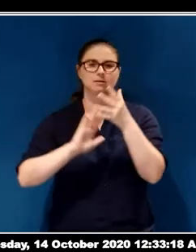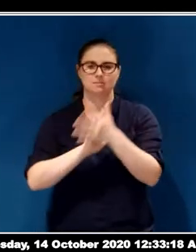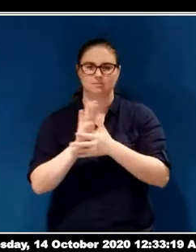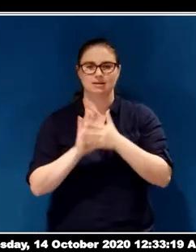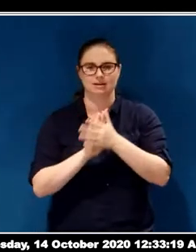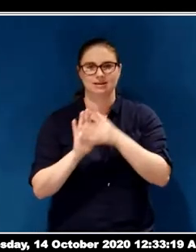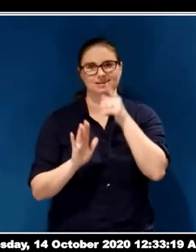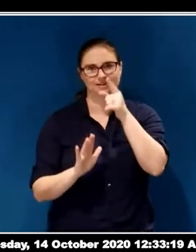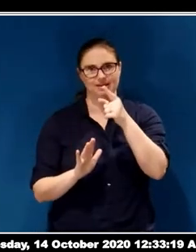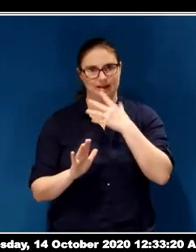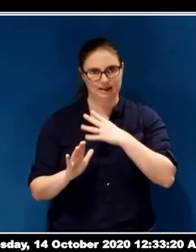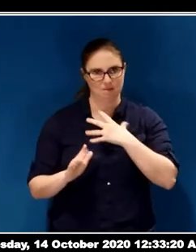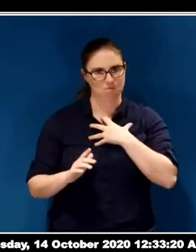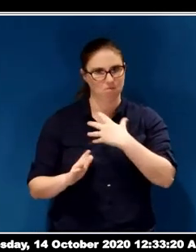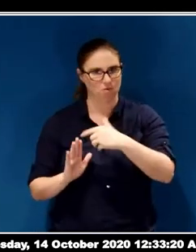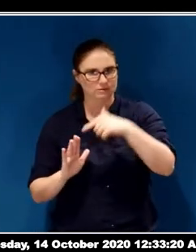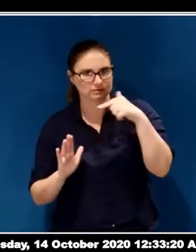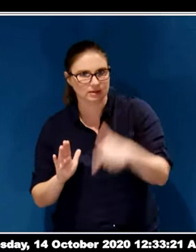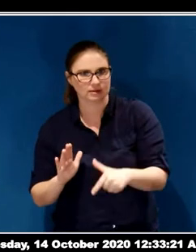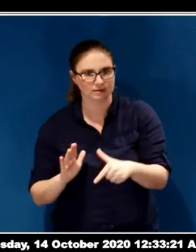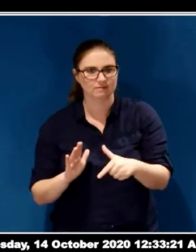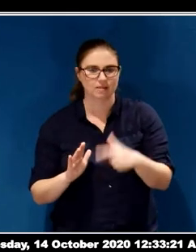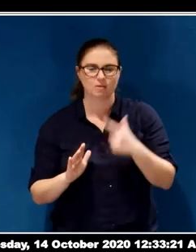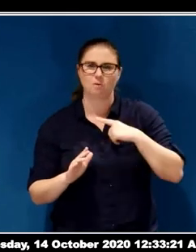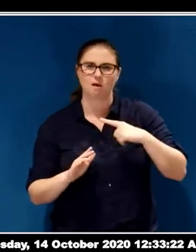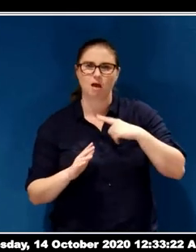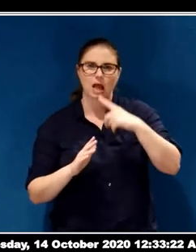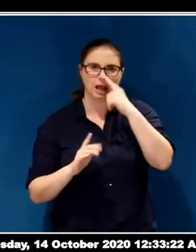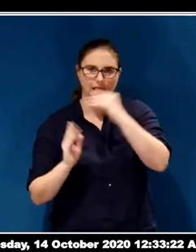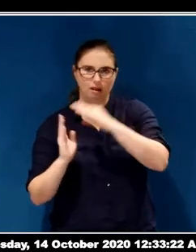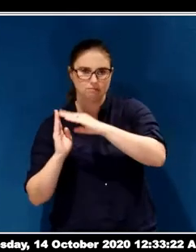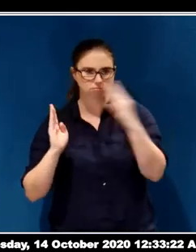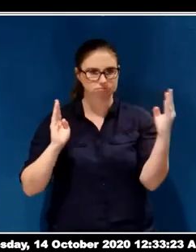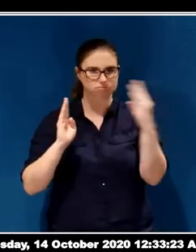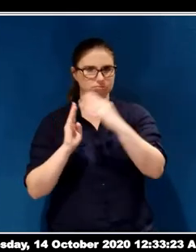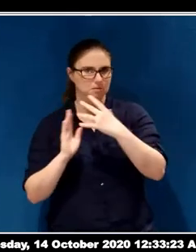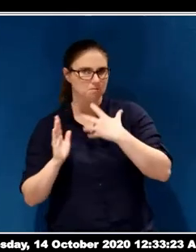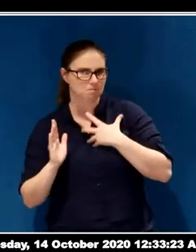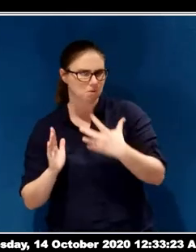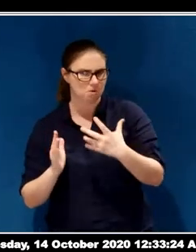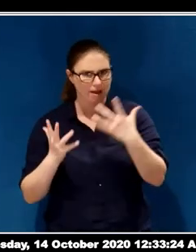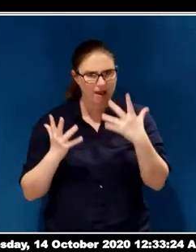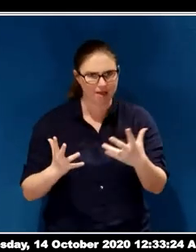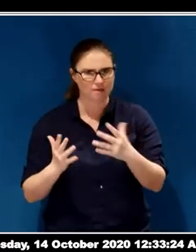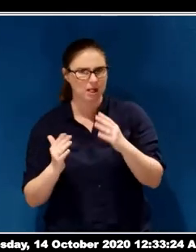resource-intensive. Research suggests that these are required only by a very small number of students.